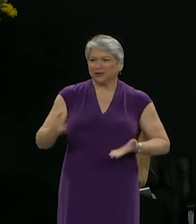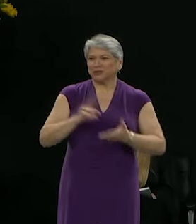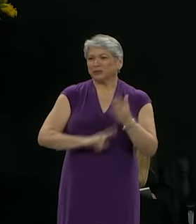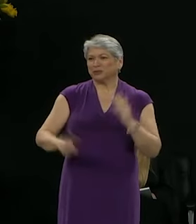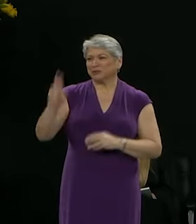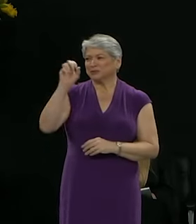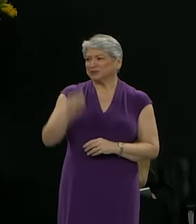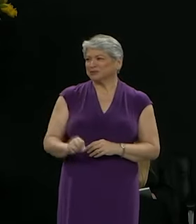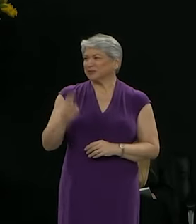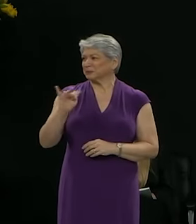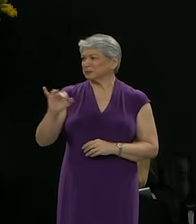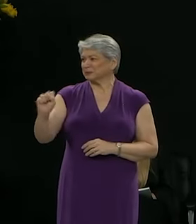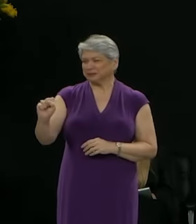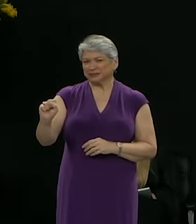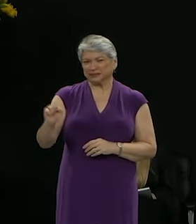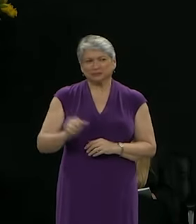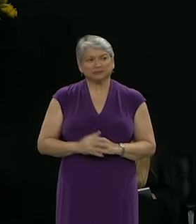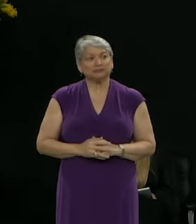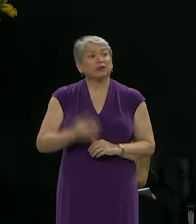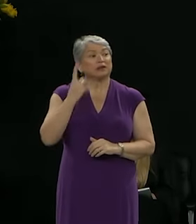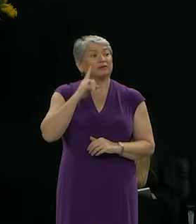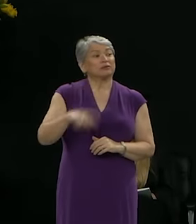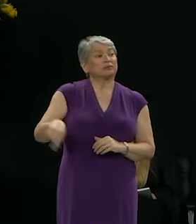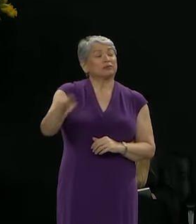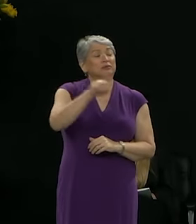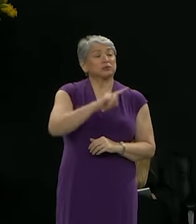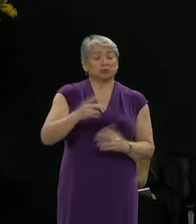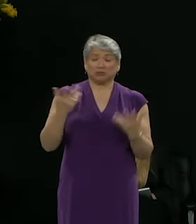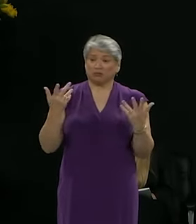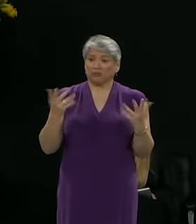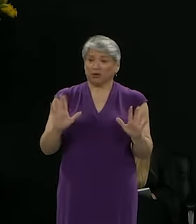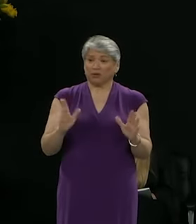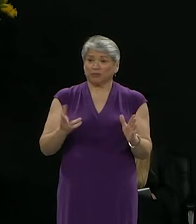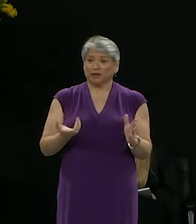here at The University of Southern Mississippi. For those of you who are already enrolled in our graduate programs,